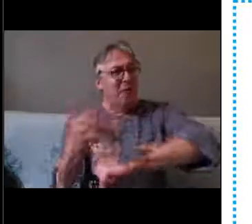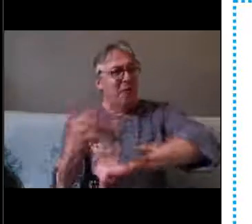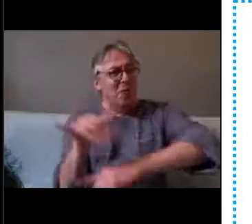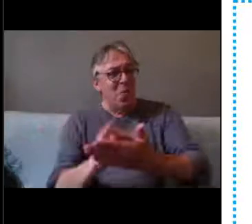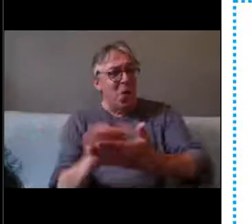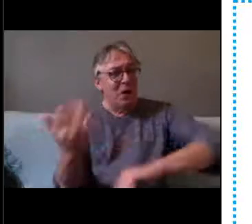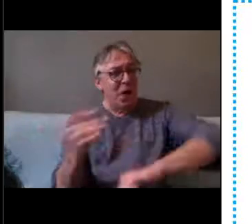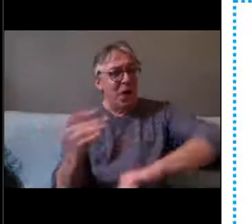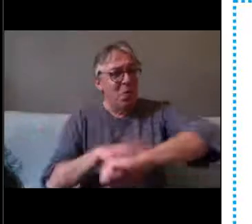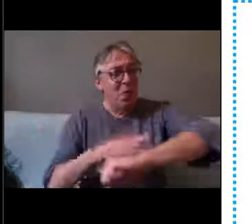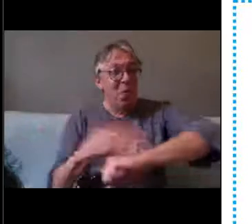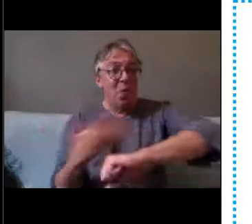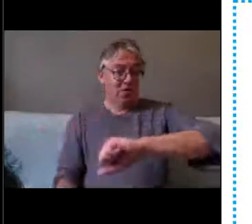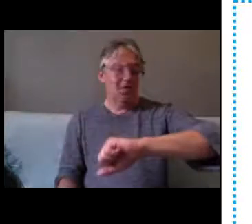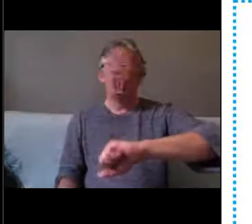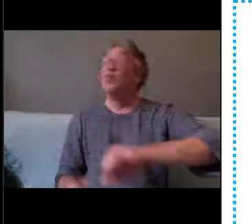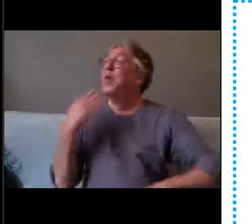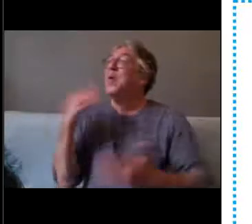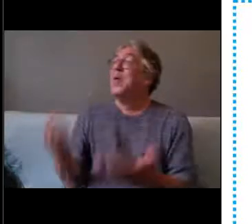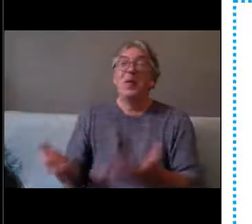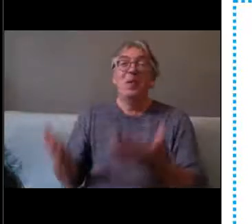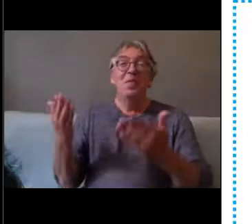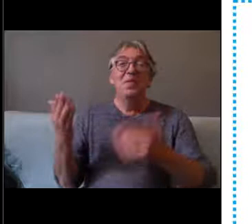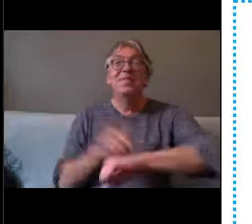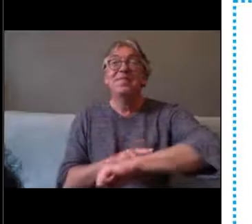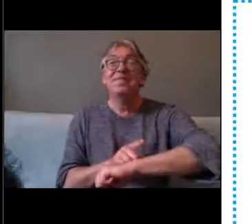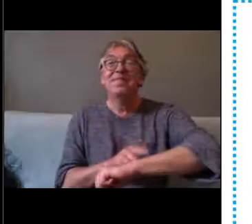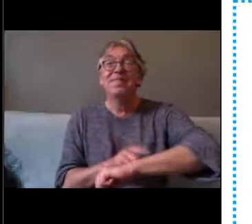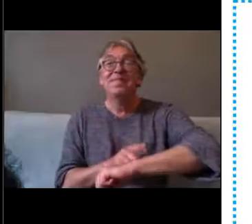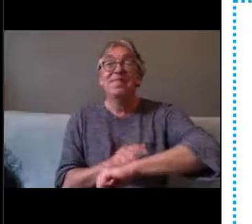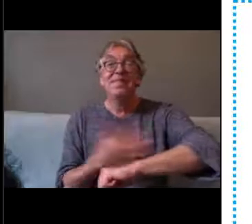So... A quarter to six.